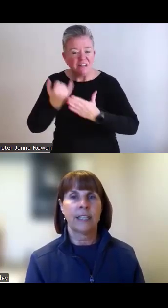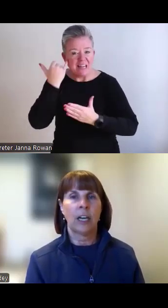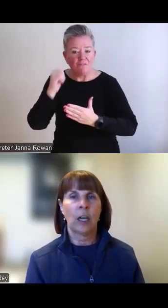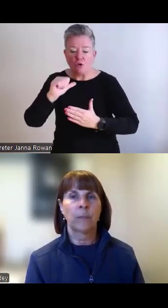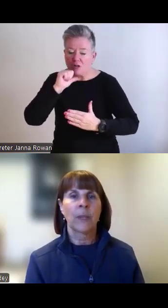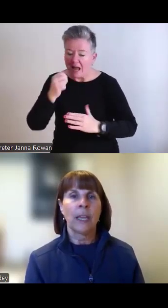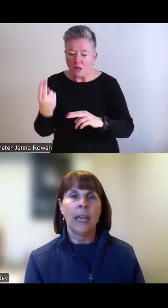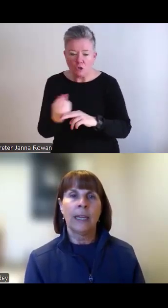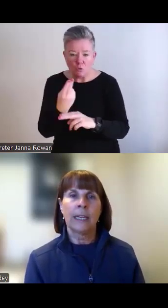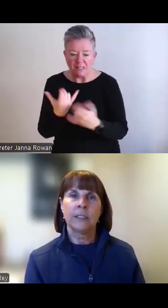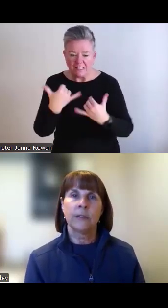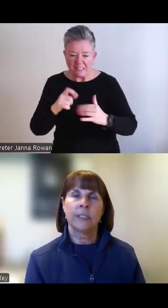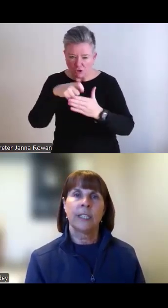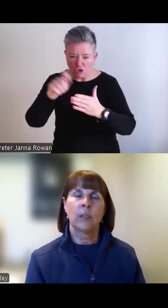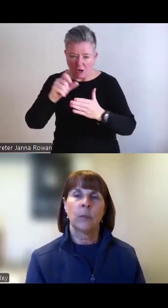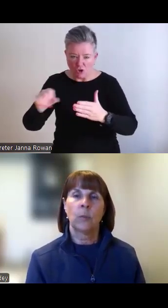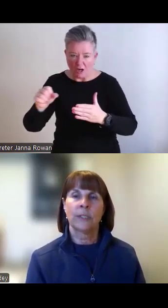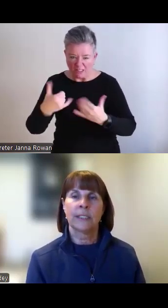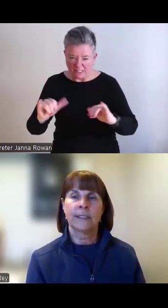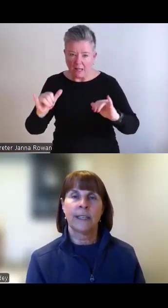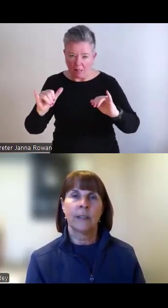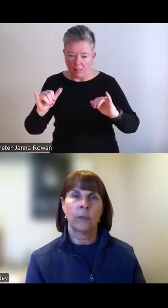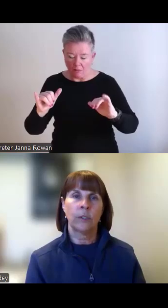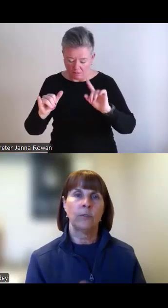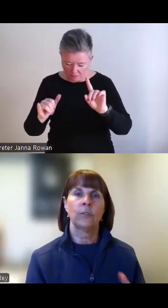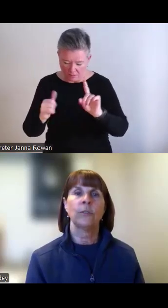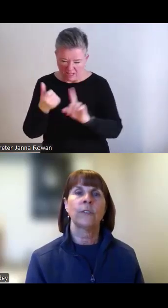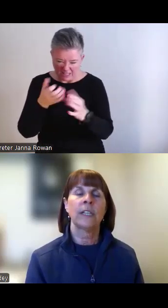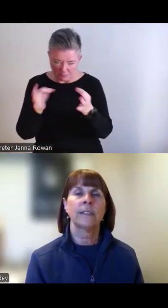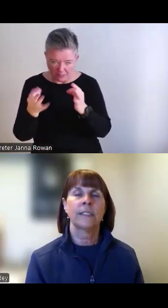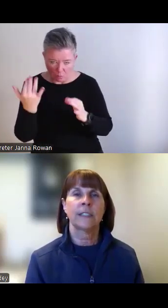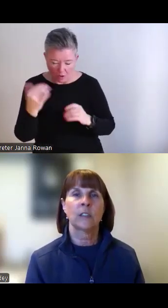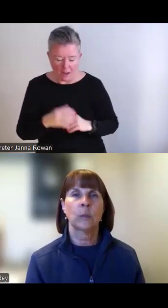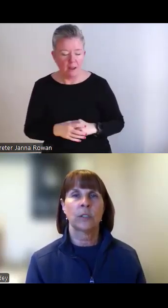this time. And I just want to take a moment to say that, when you do fill out the data